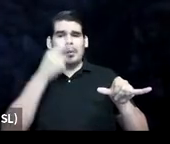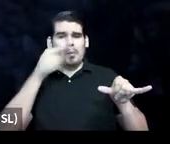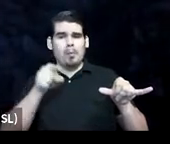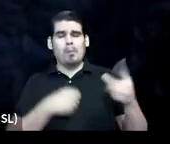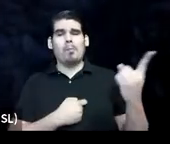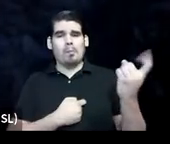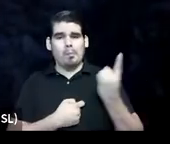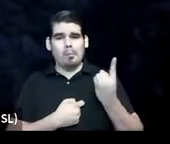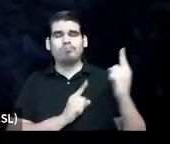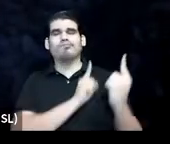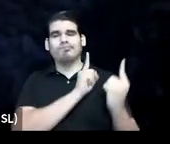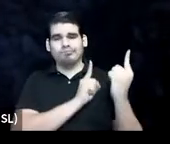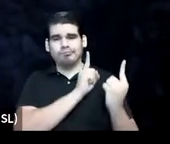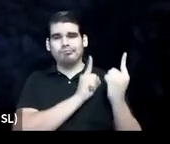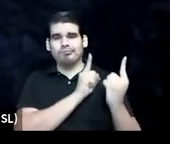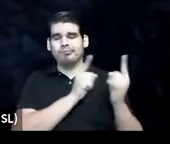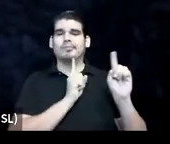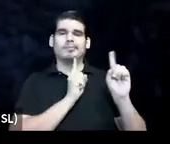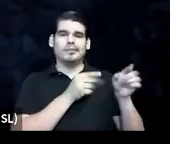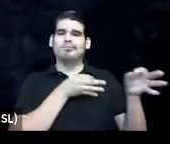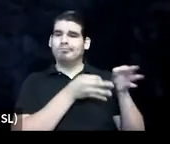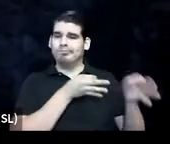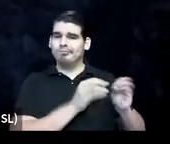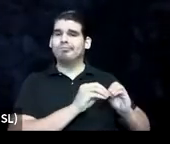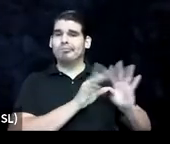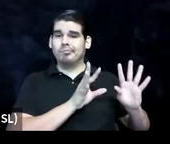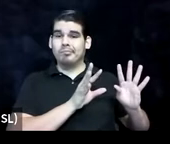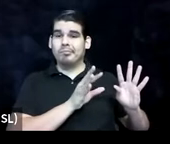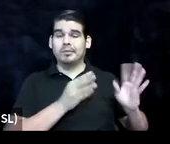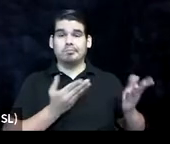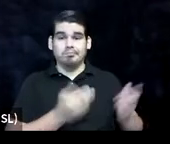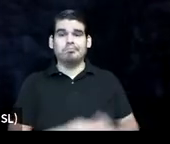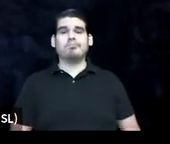Okay, so I don't see any more hands on. So I'm gonna go ahead and hand it over